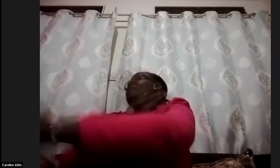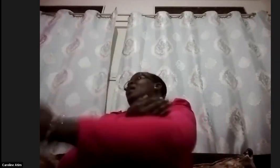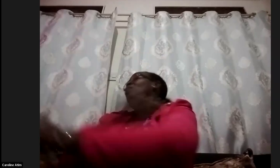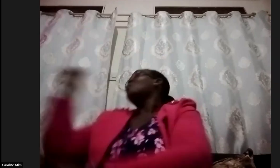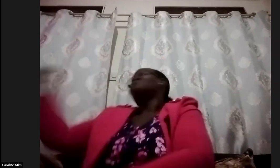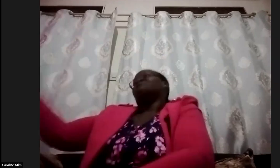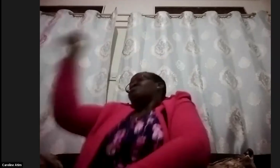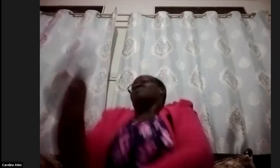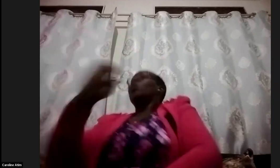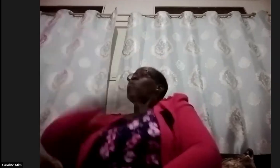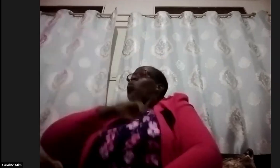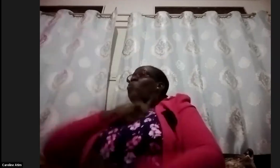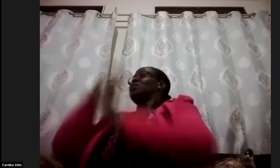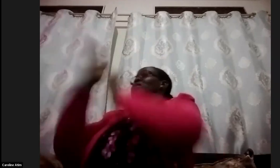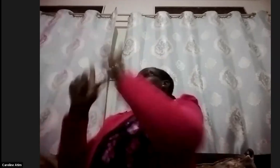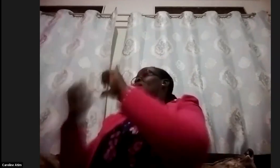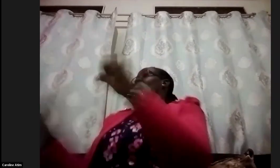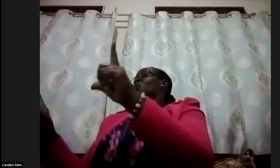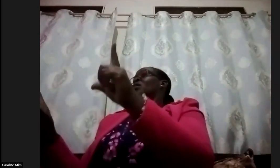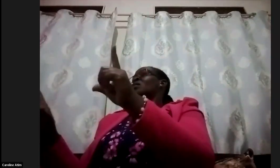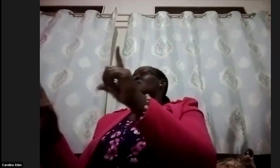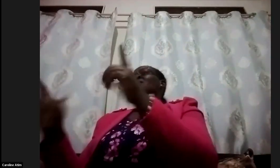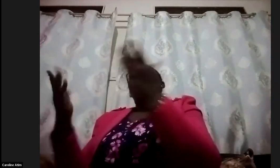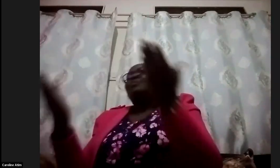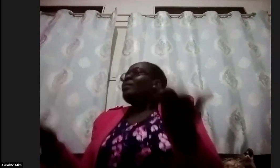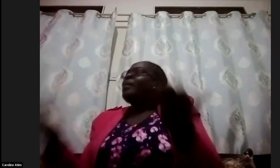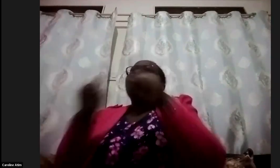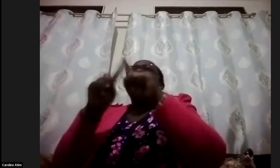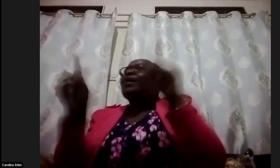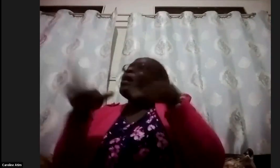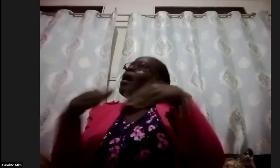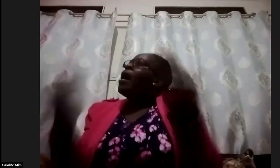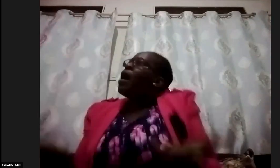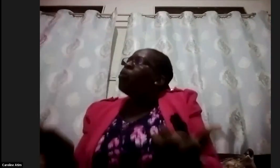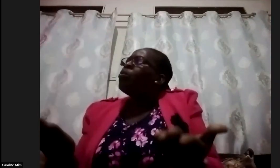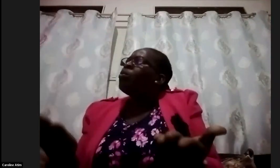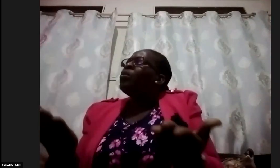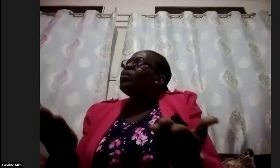power to appoint their own sign language interpreter during interview. But that is not accepted.